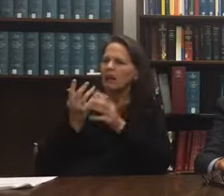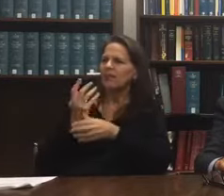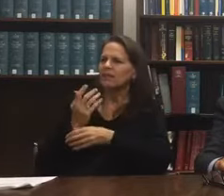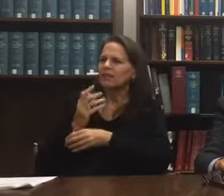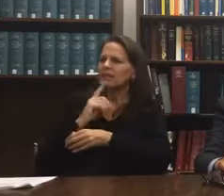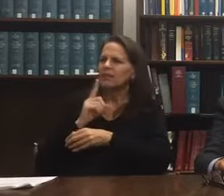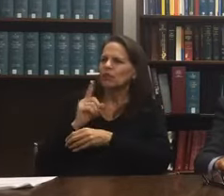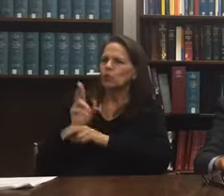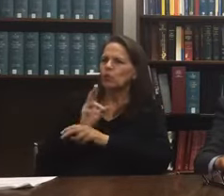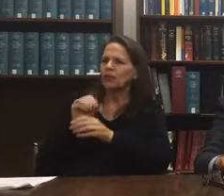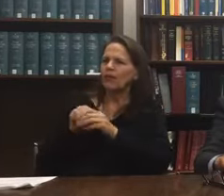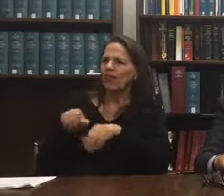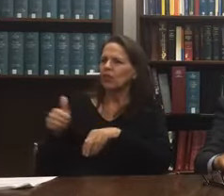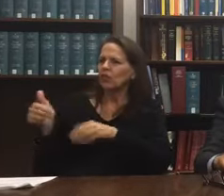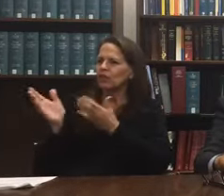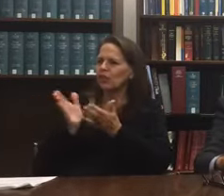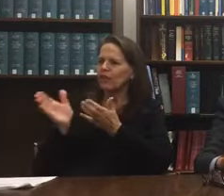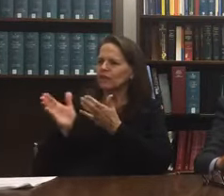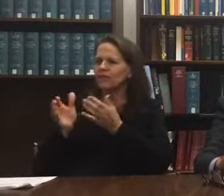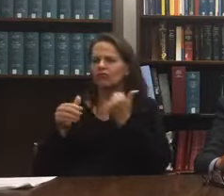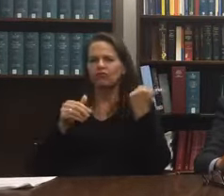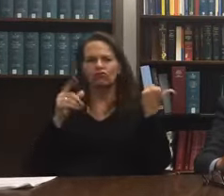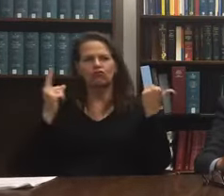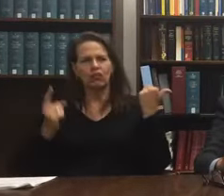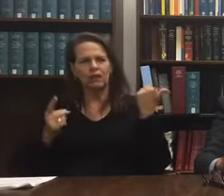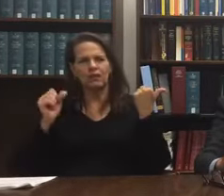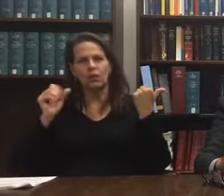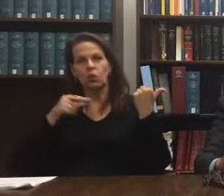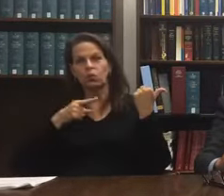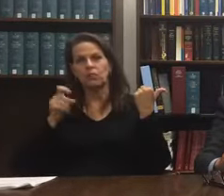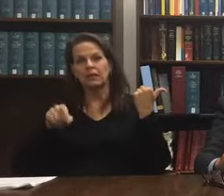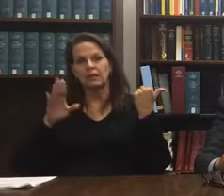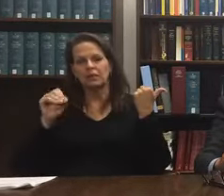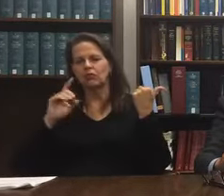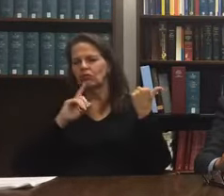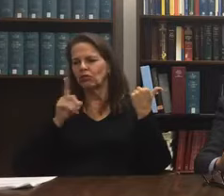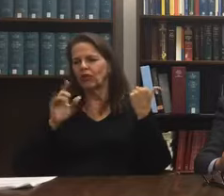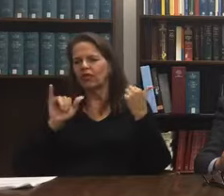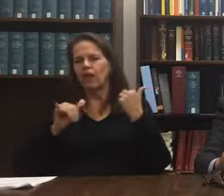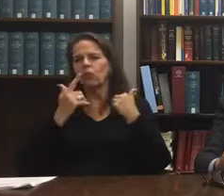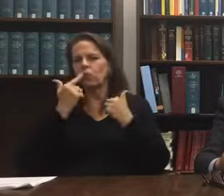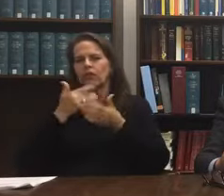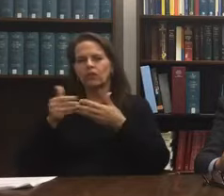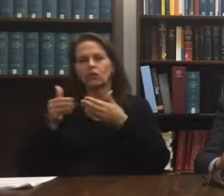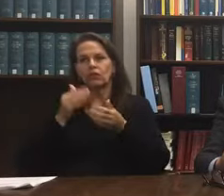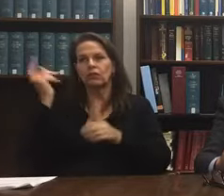true so you need to you need to be sure whoever's going to testify for you